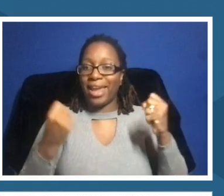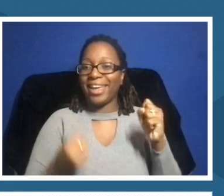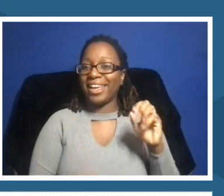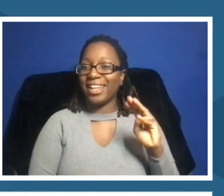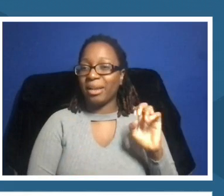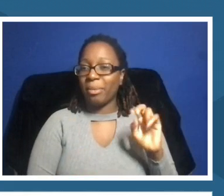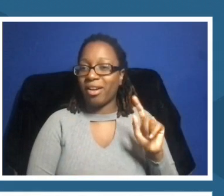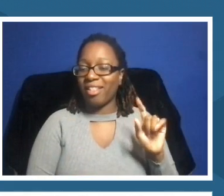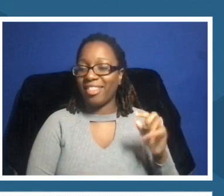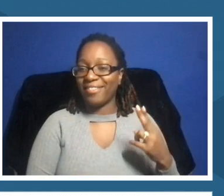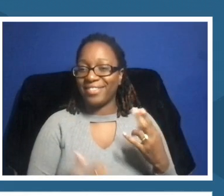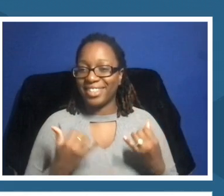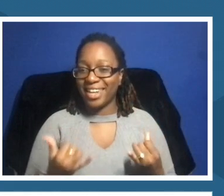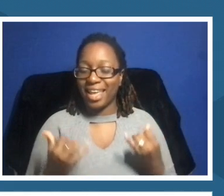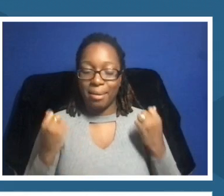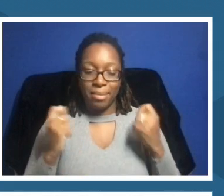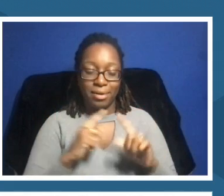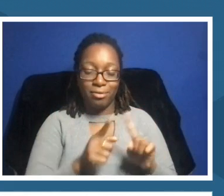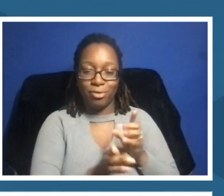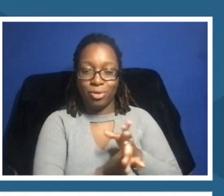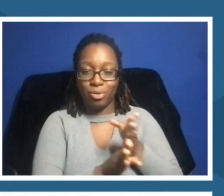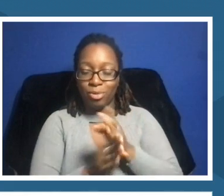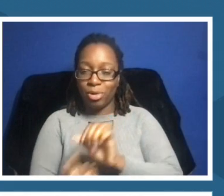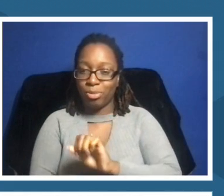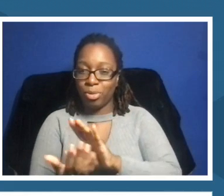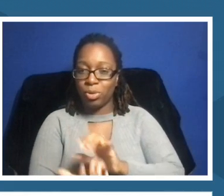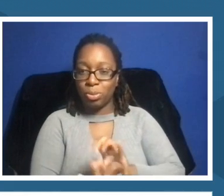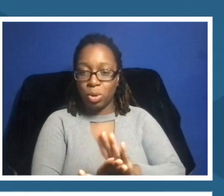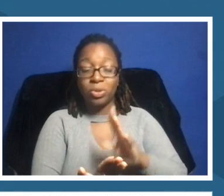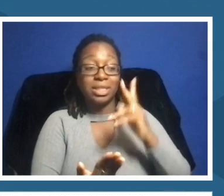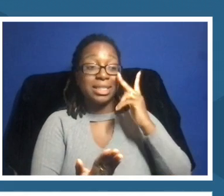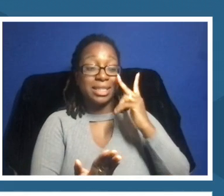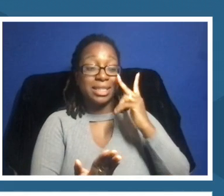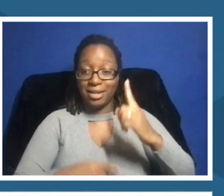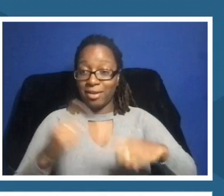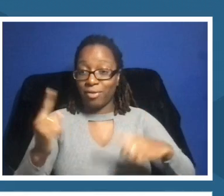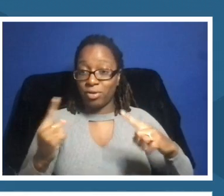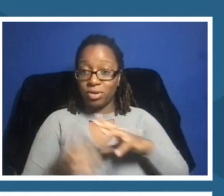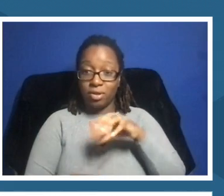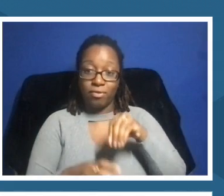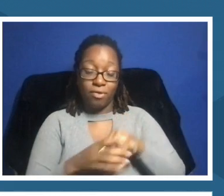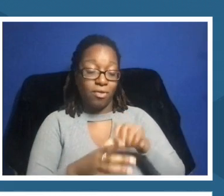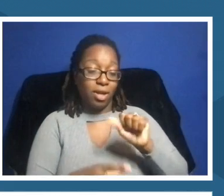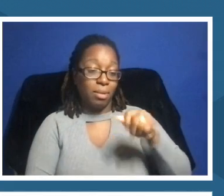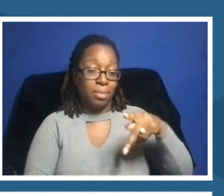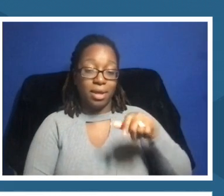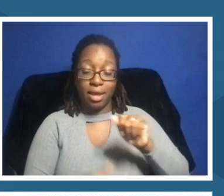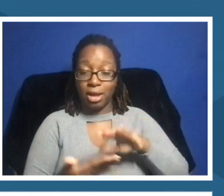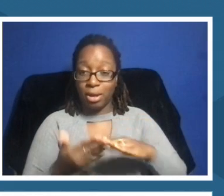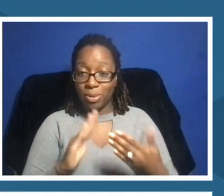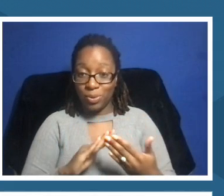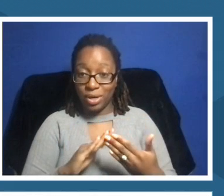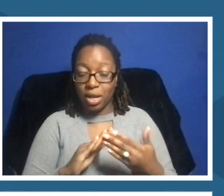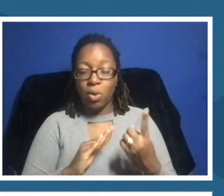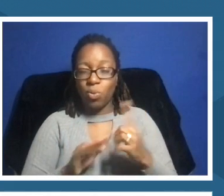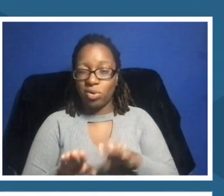in recognizing the diversity and nuance within the apa community that's one step